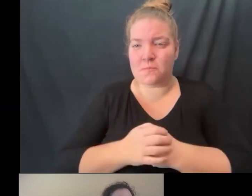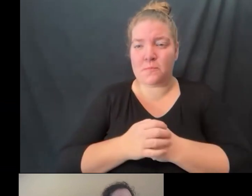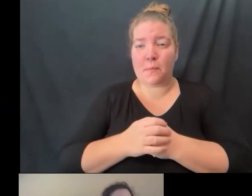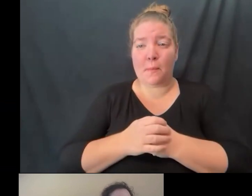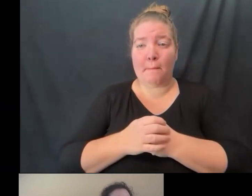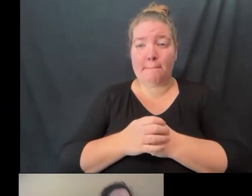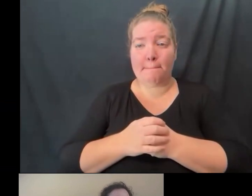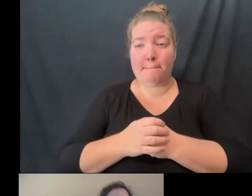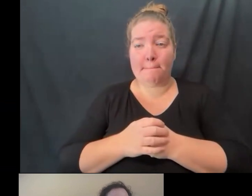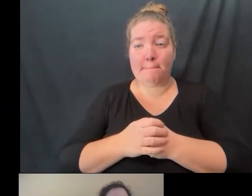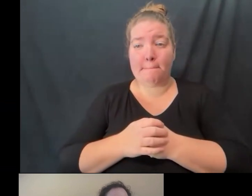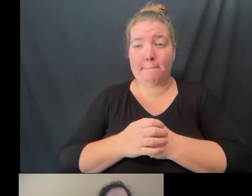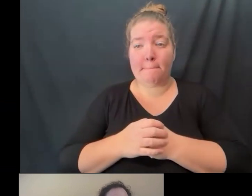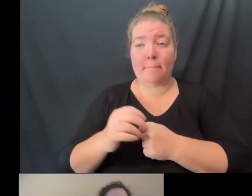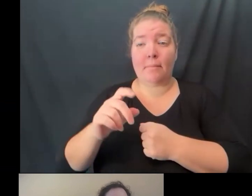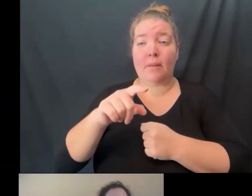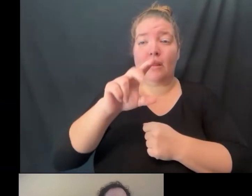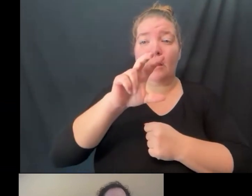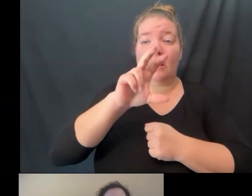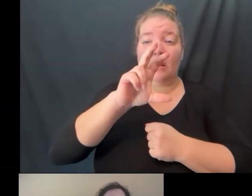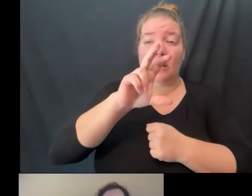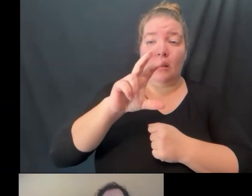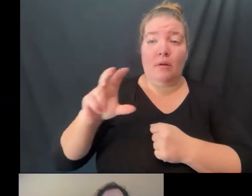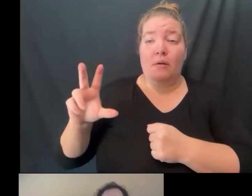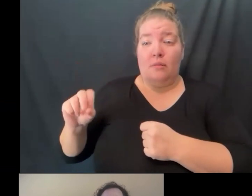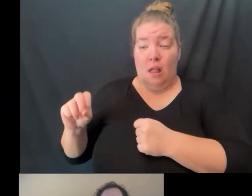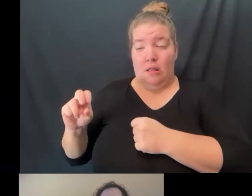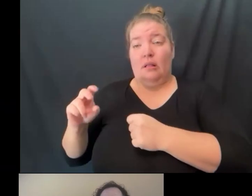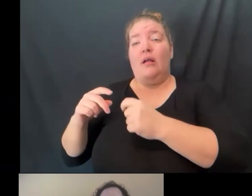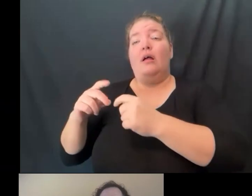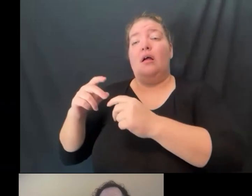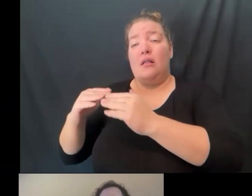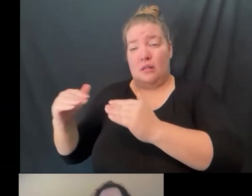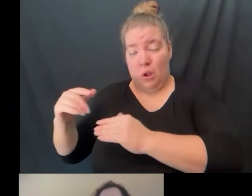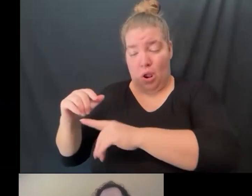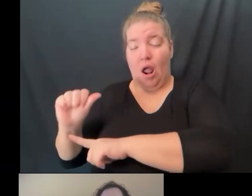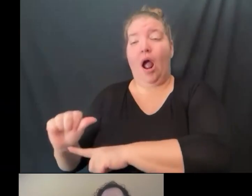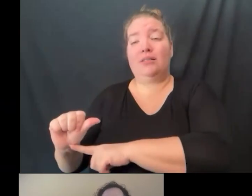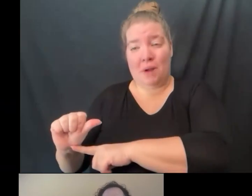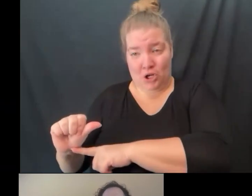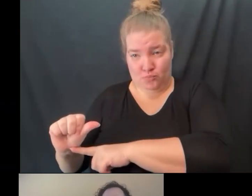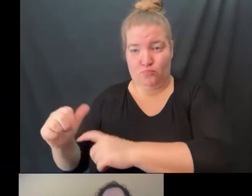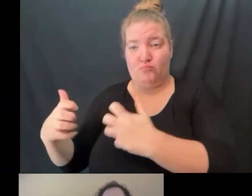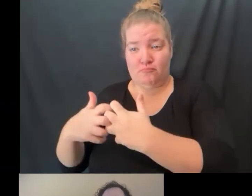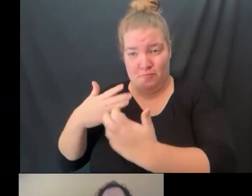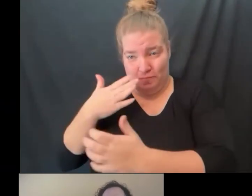And in WCAG 2.1, there's 30 Level A success criteria and 20